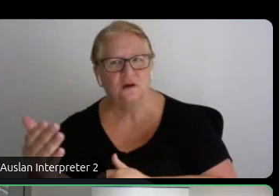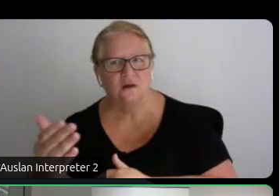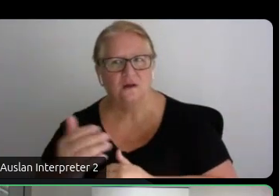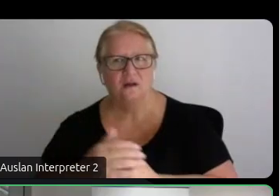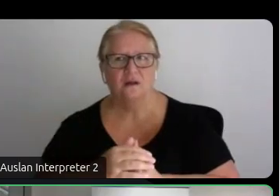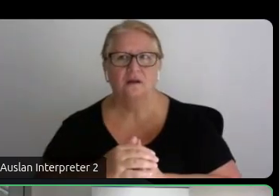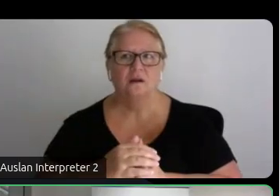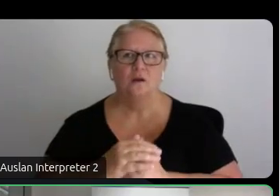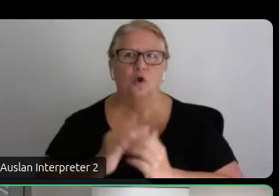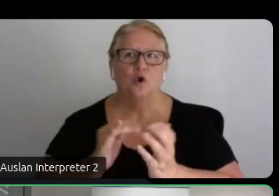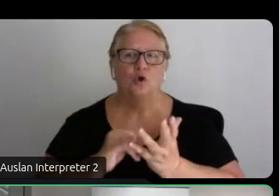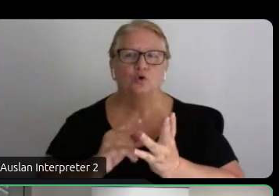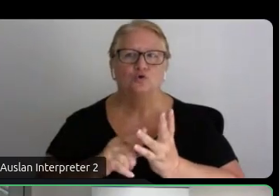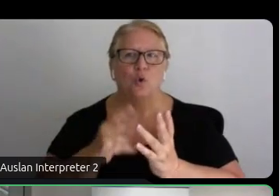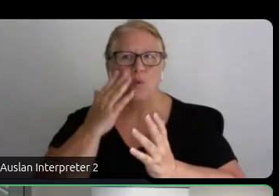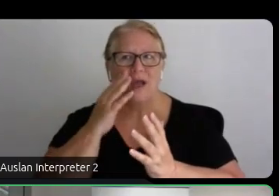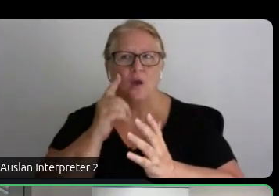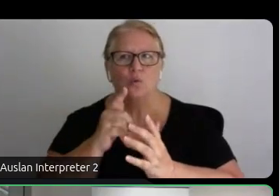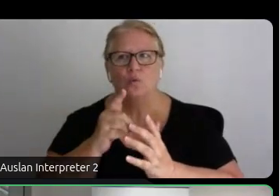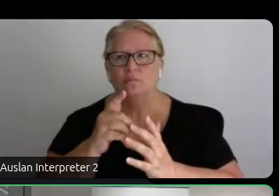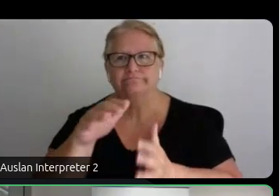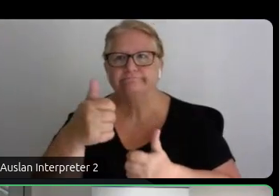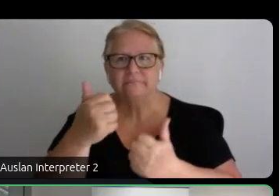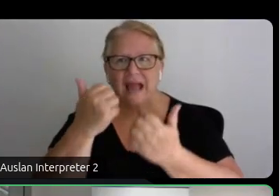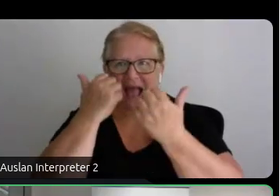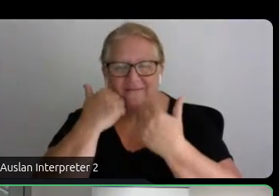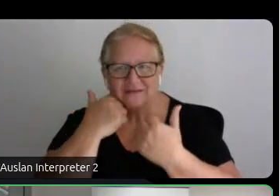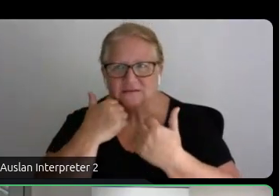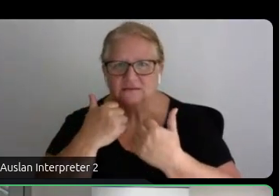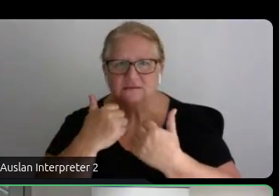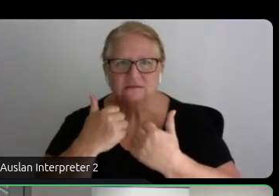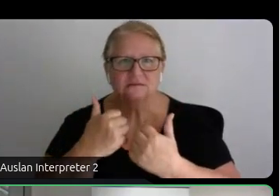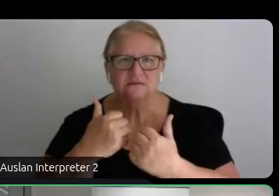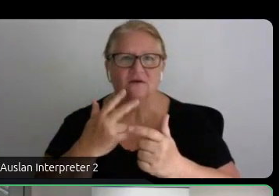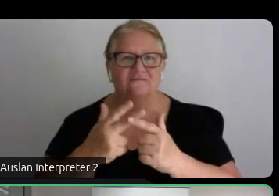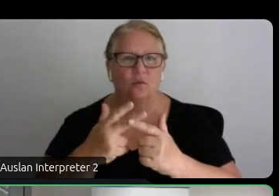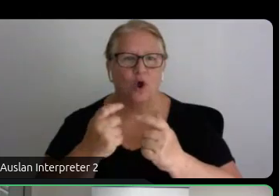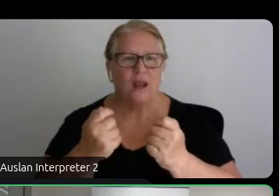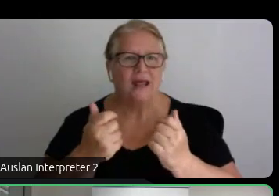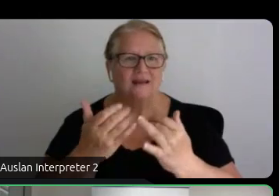you're obtaining evidence or providing evidence for early intervention, you want to kind of